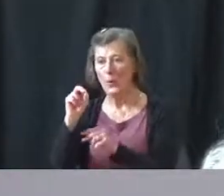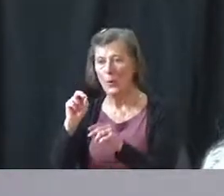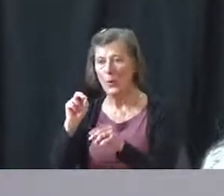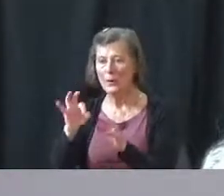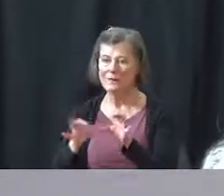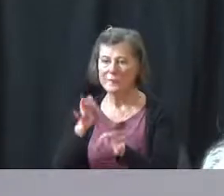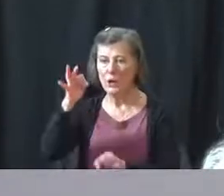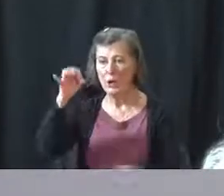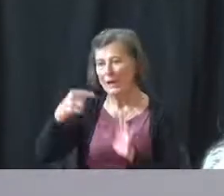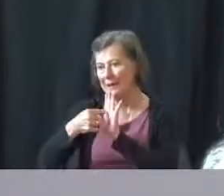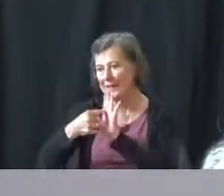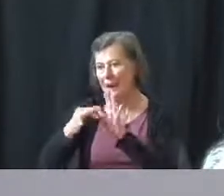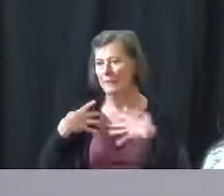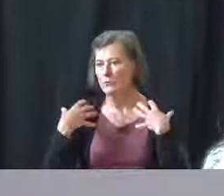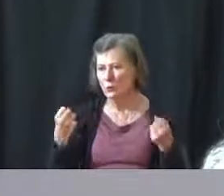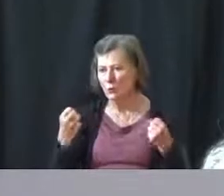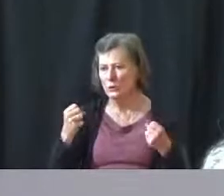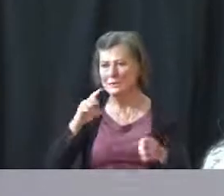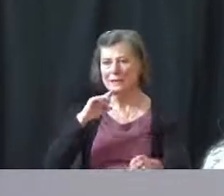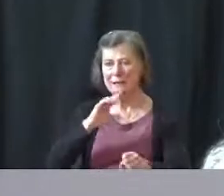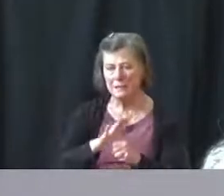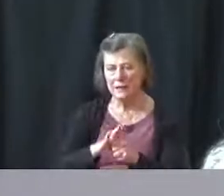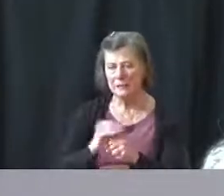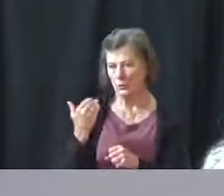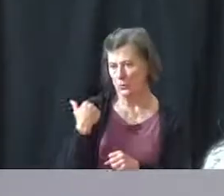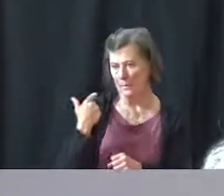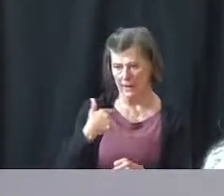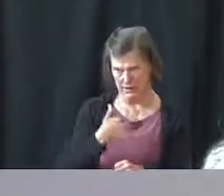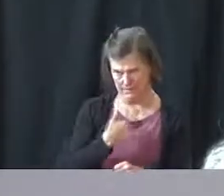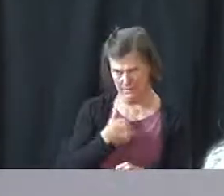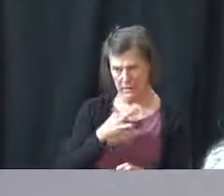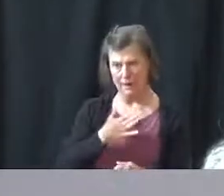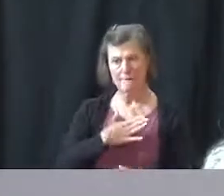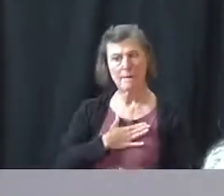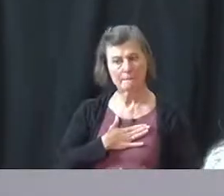to remind me of the responsibility I bear, in my role.